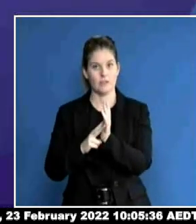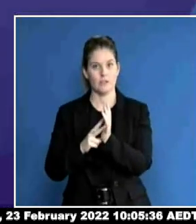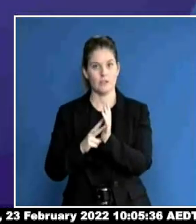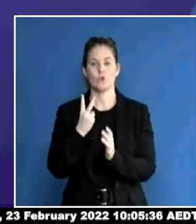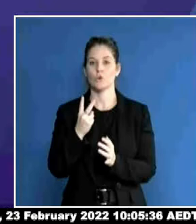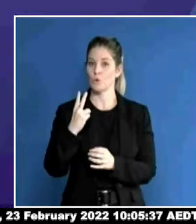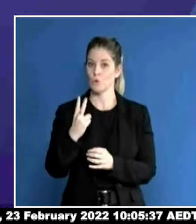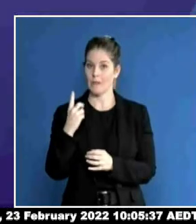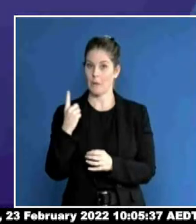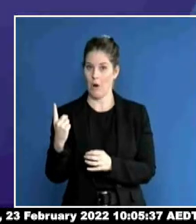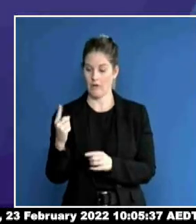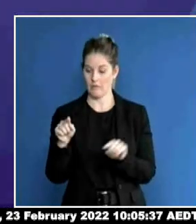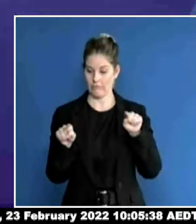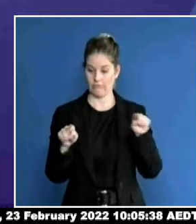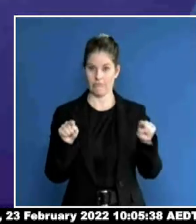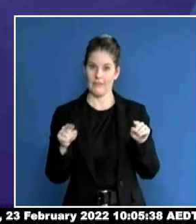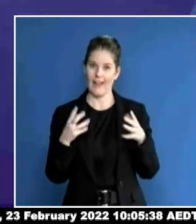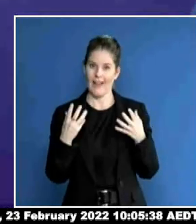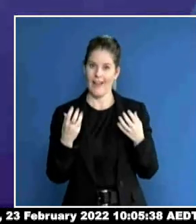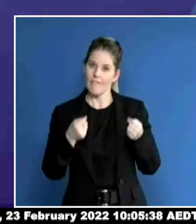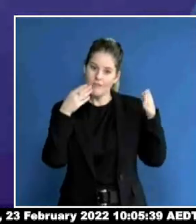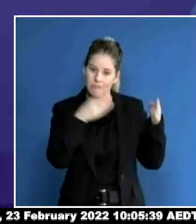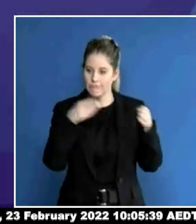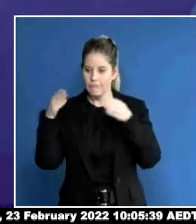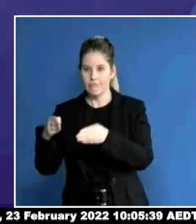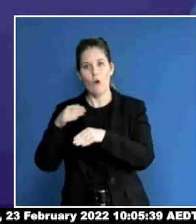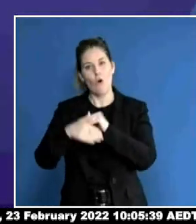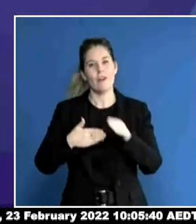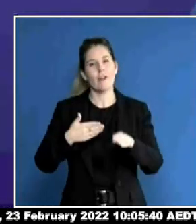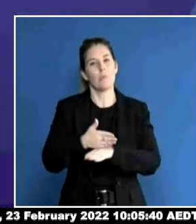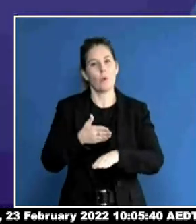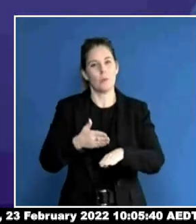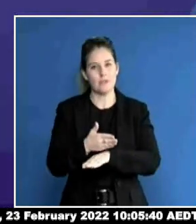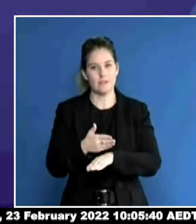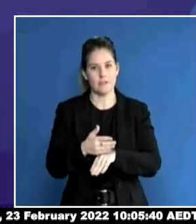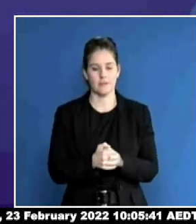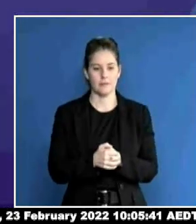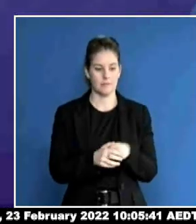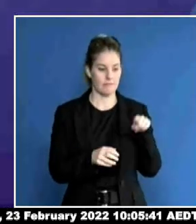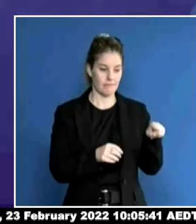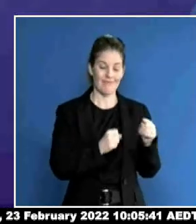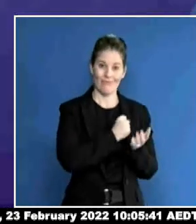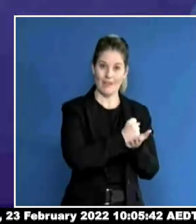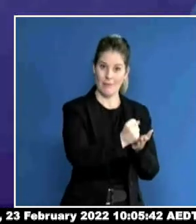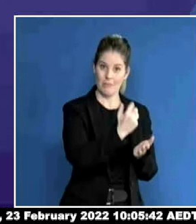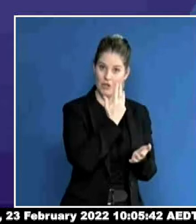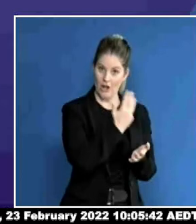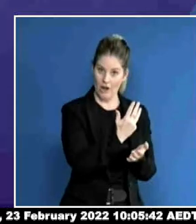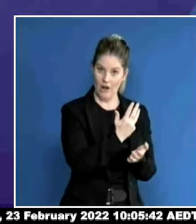Public hearing 9 examined the experiences of people with disability in trying to obtain